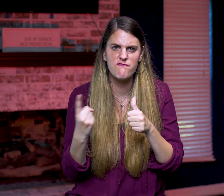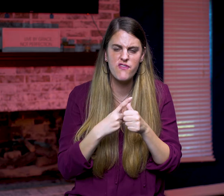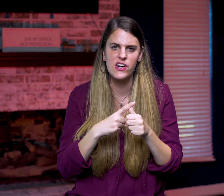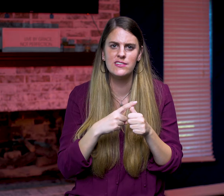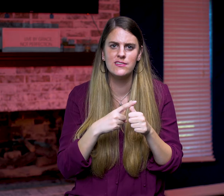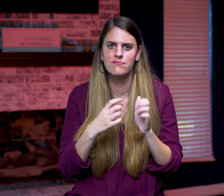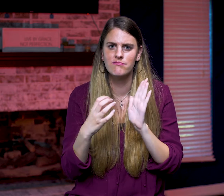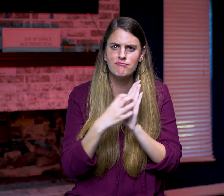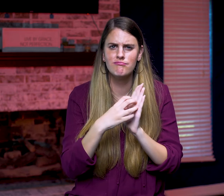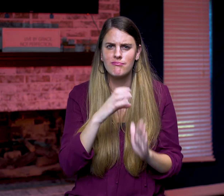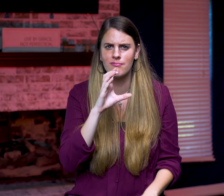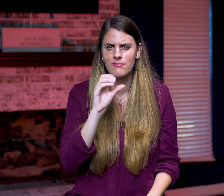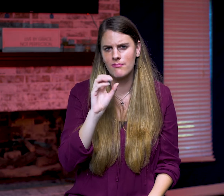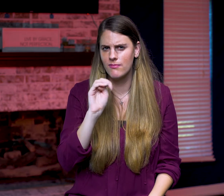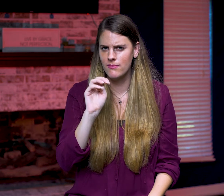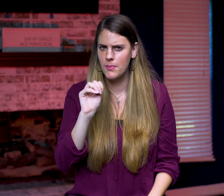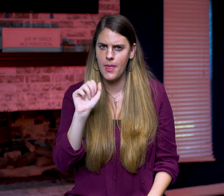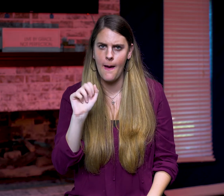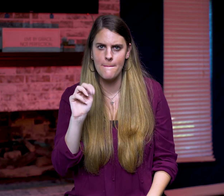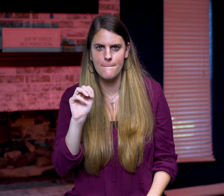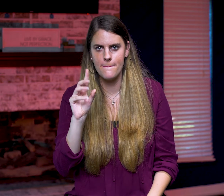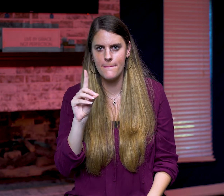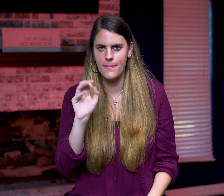for those who break the first commandment,